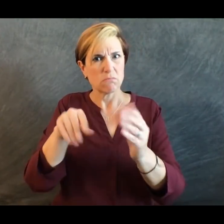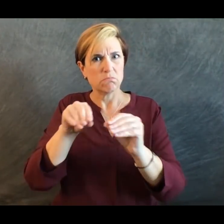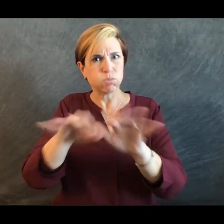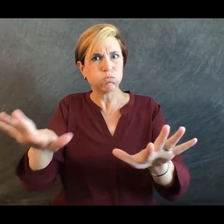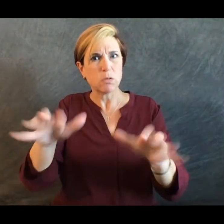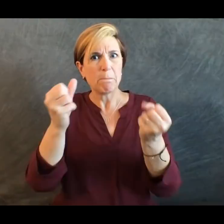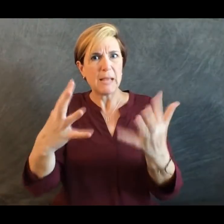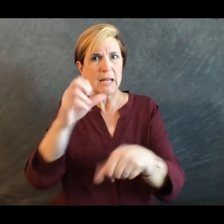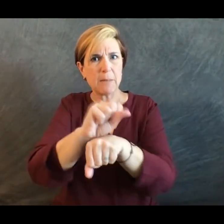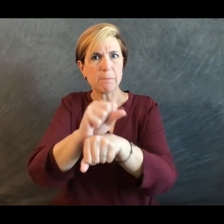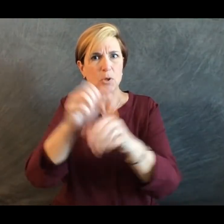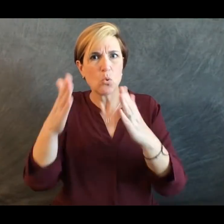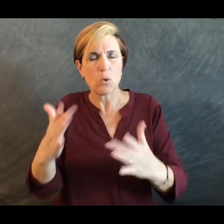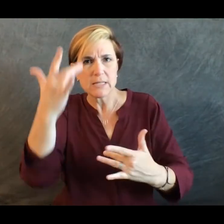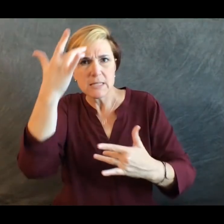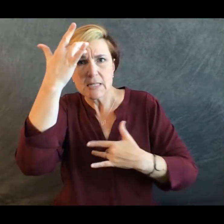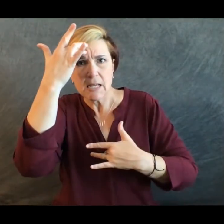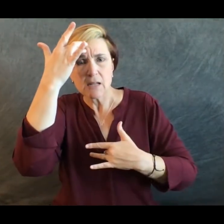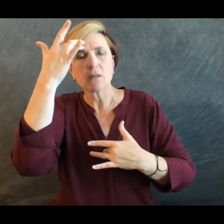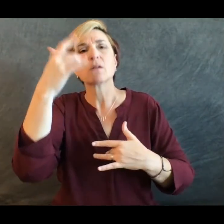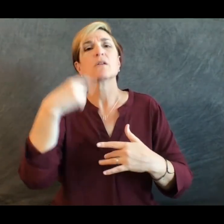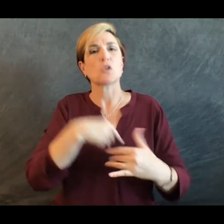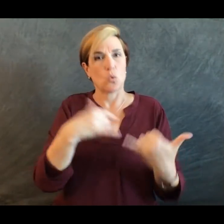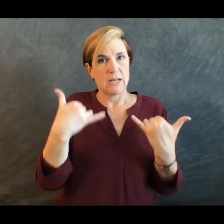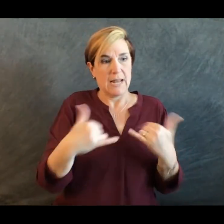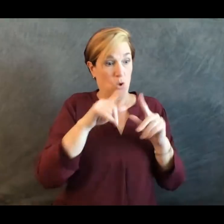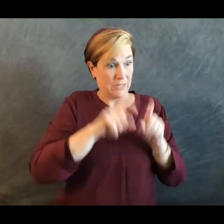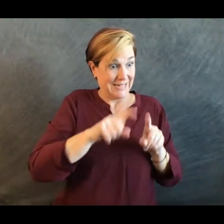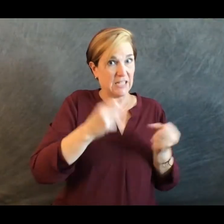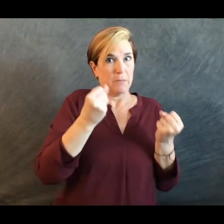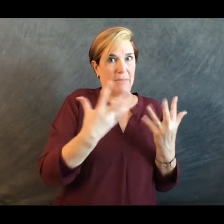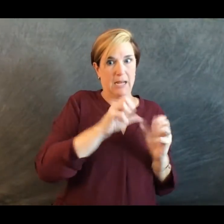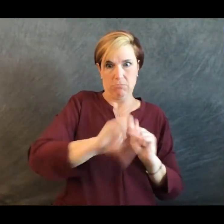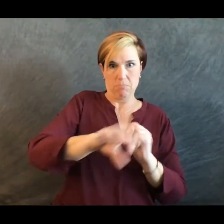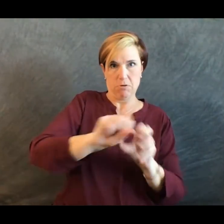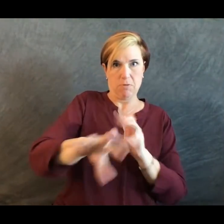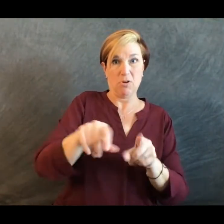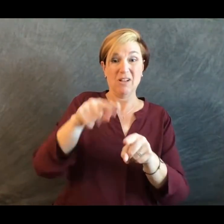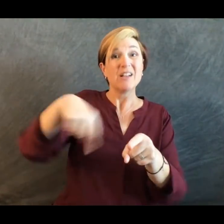testing resources at this point there are some 14 people hospitalized maybe 2